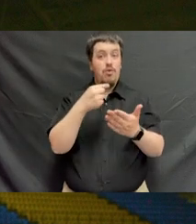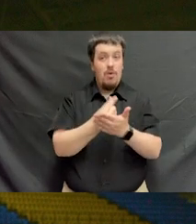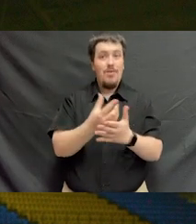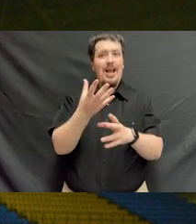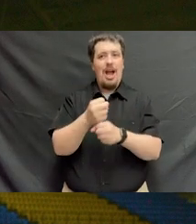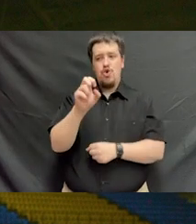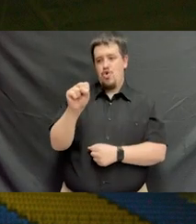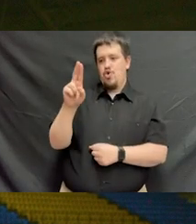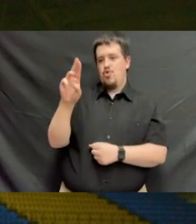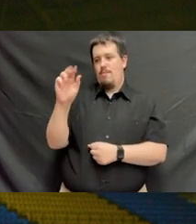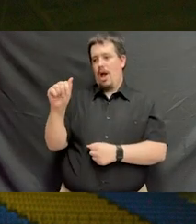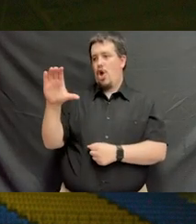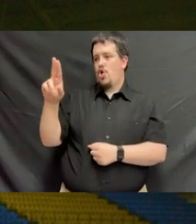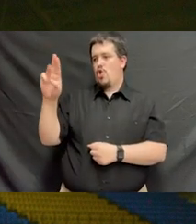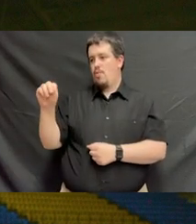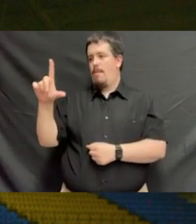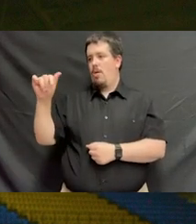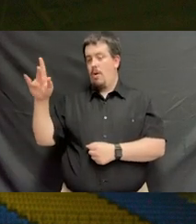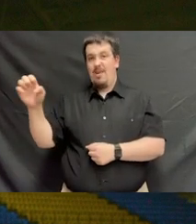And 80 graduates attained summa cum laude,